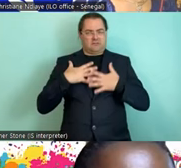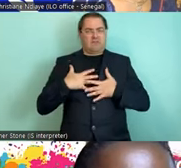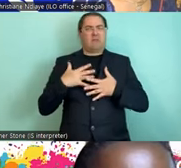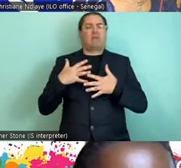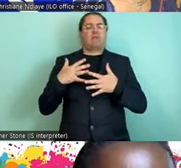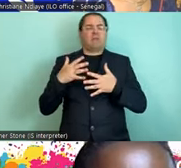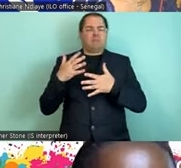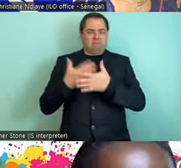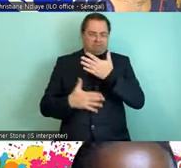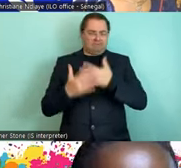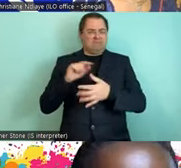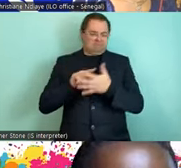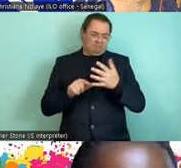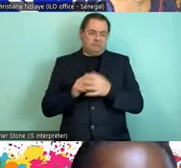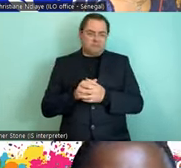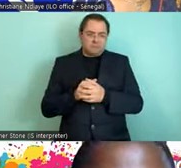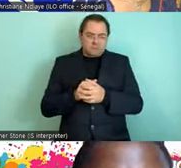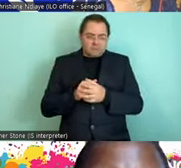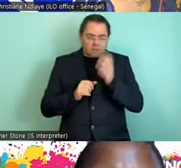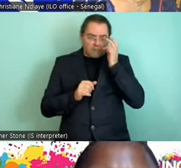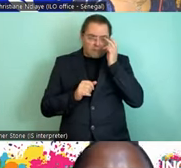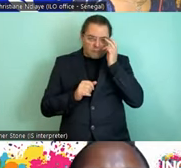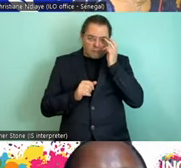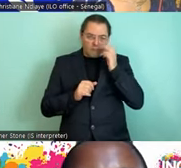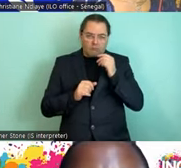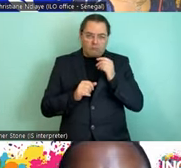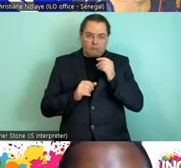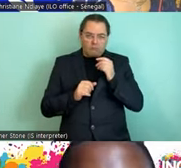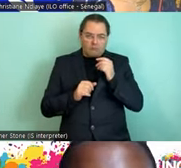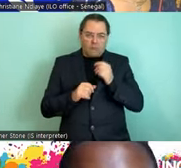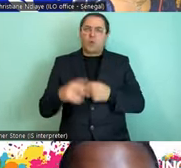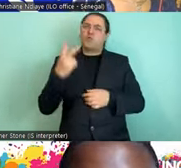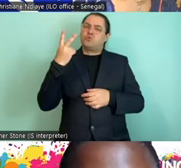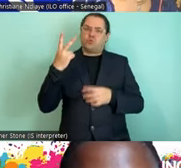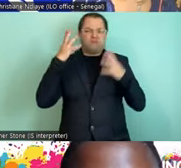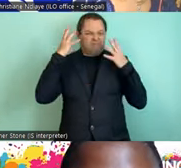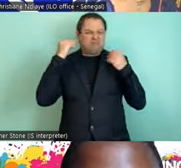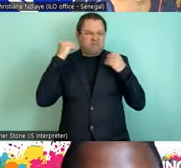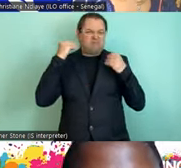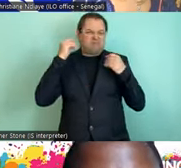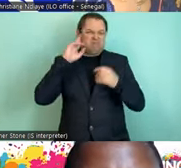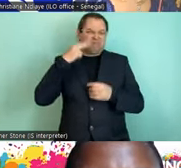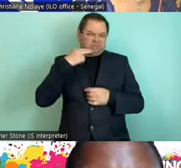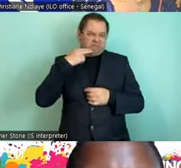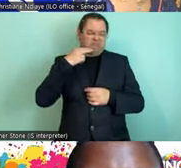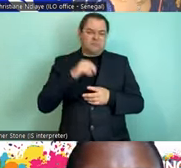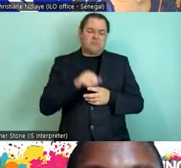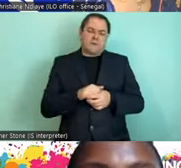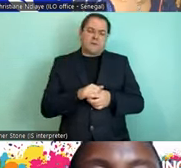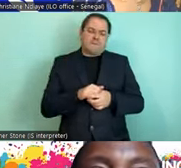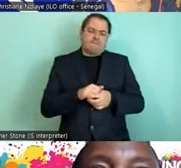a little person. And also we had 10:39:46 someone with a physical impairment.